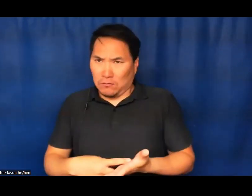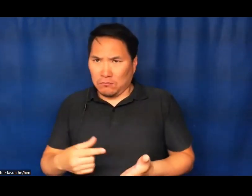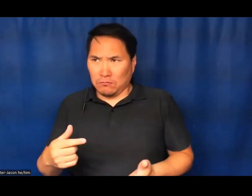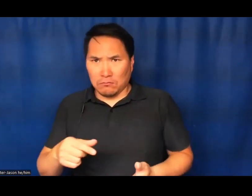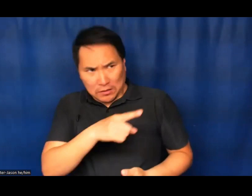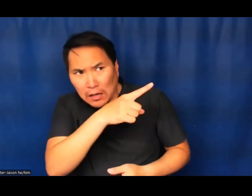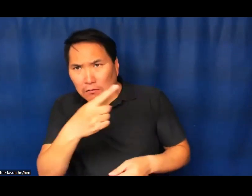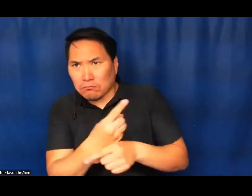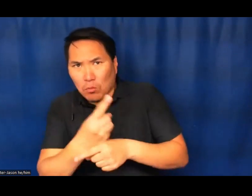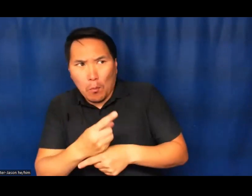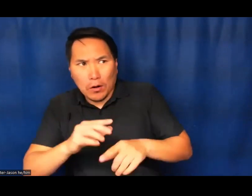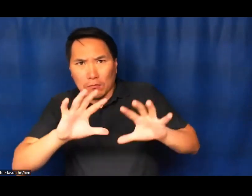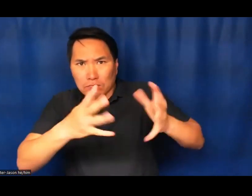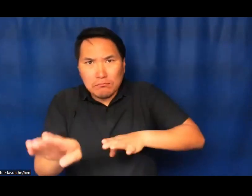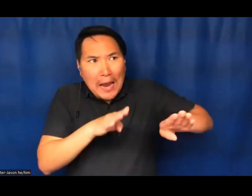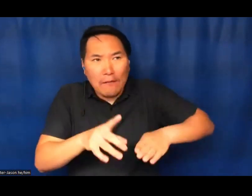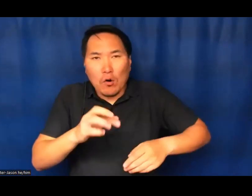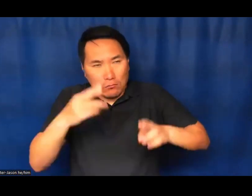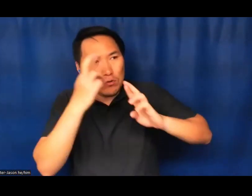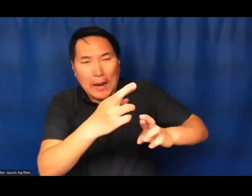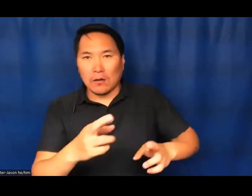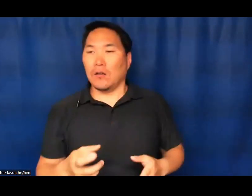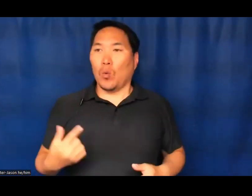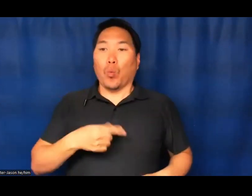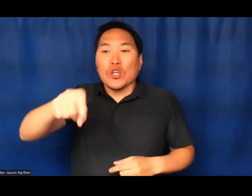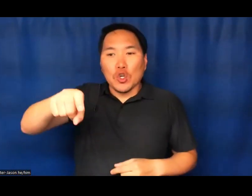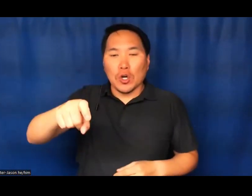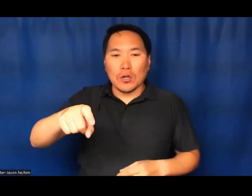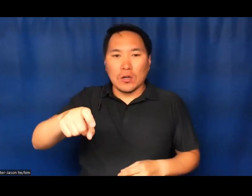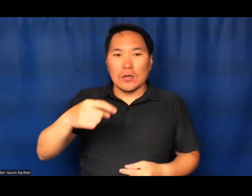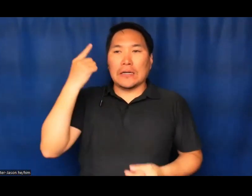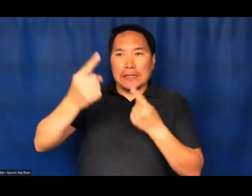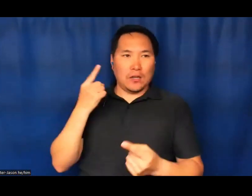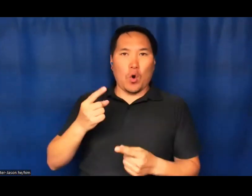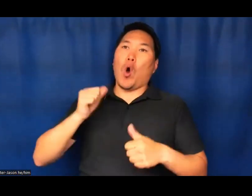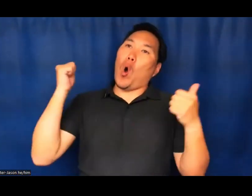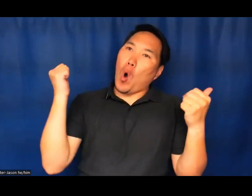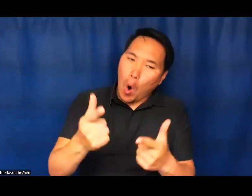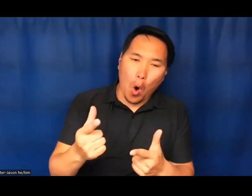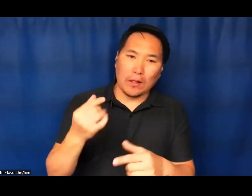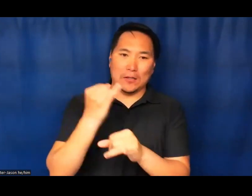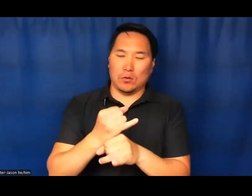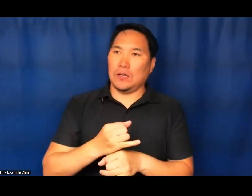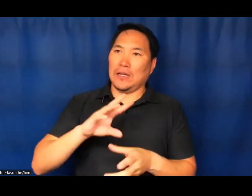current Supreme Court. We should question the legitimacy of all of our institutions, including the baked in racial